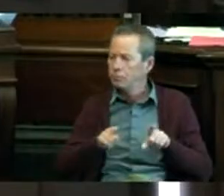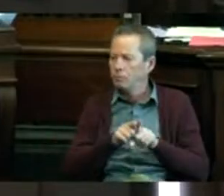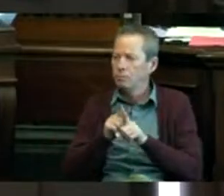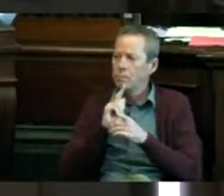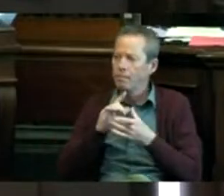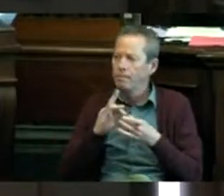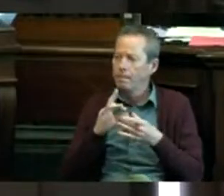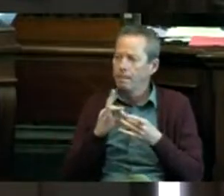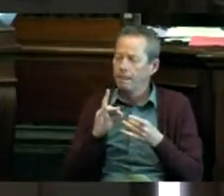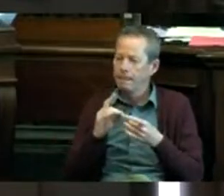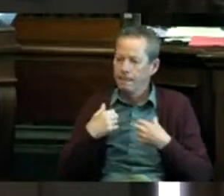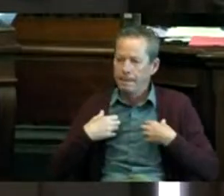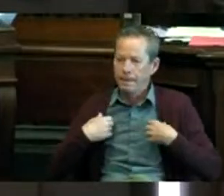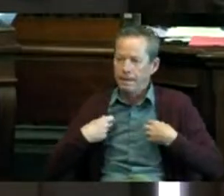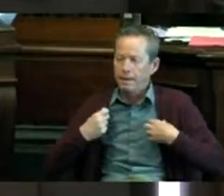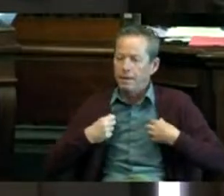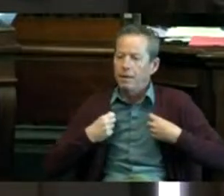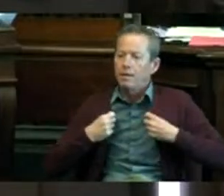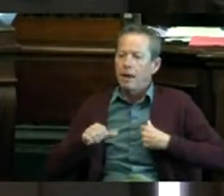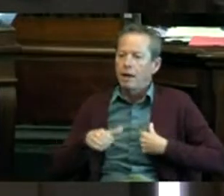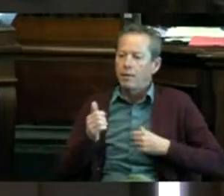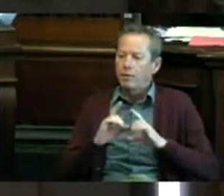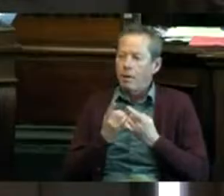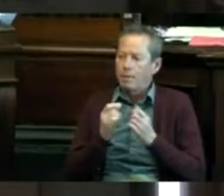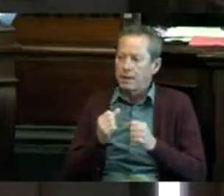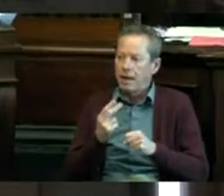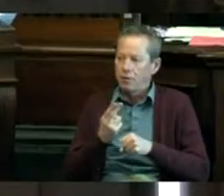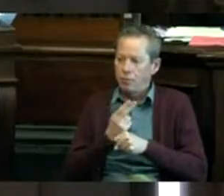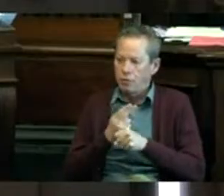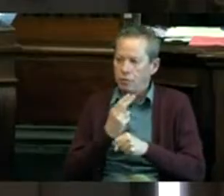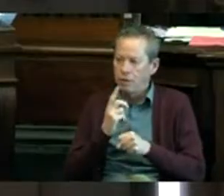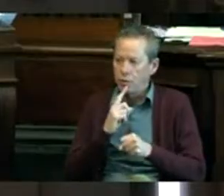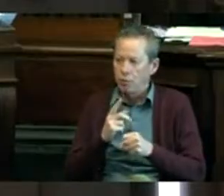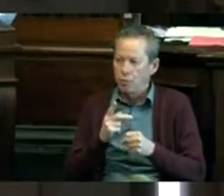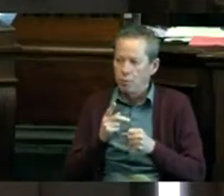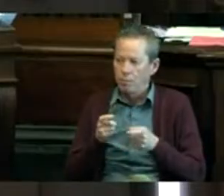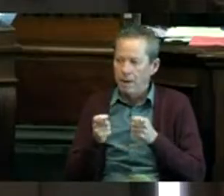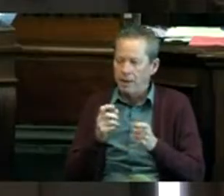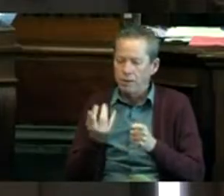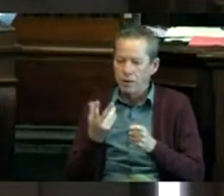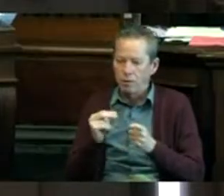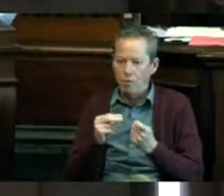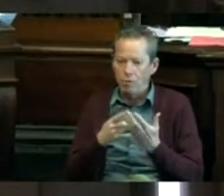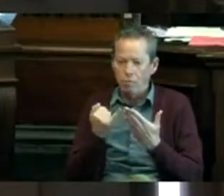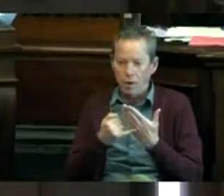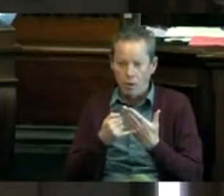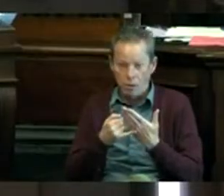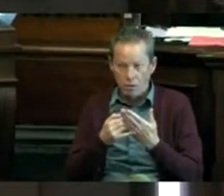happy to hear that. You also mentioned eventually rolling